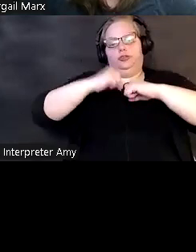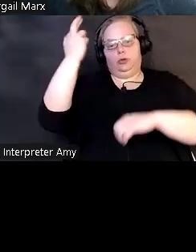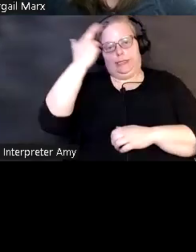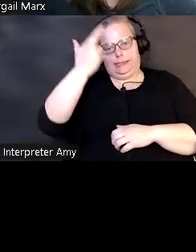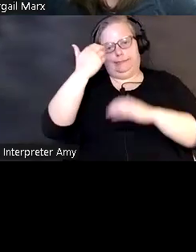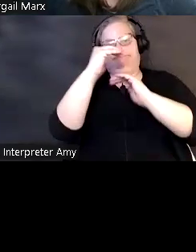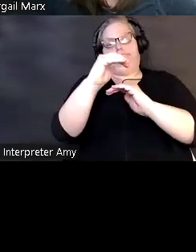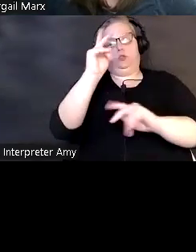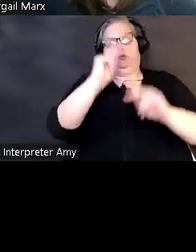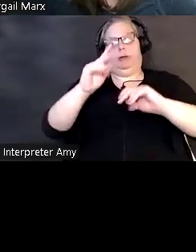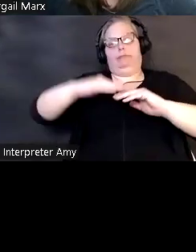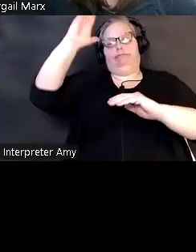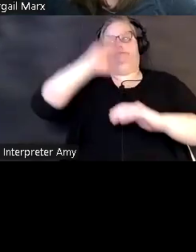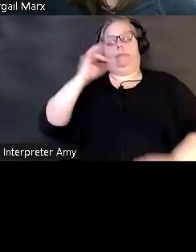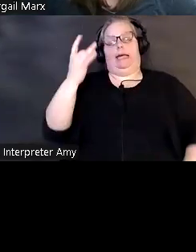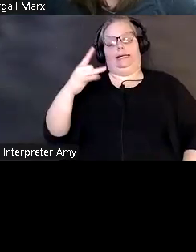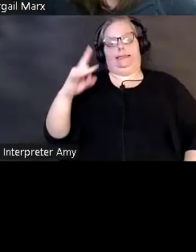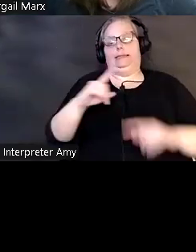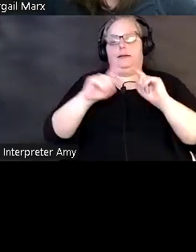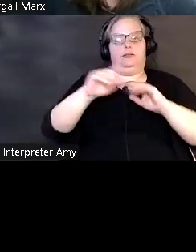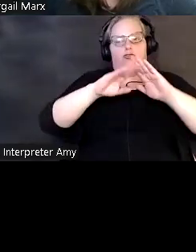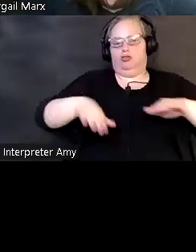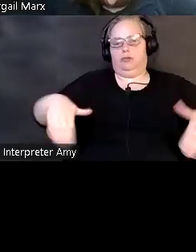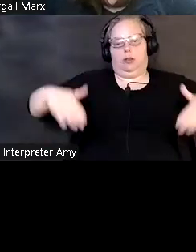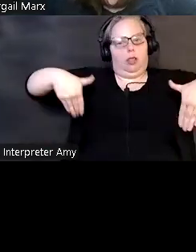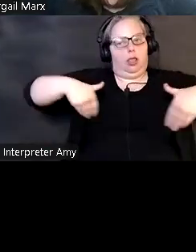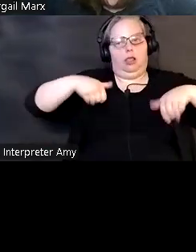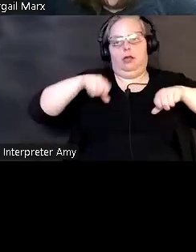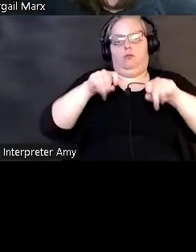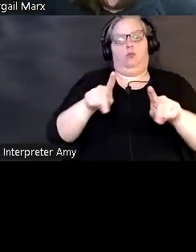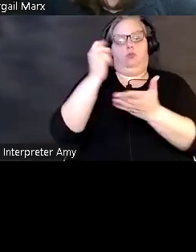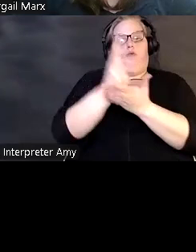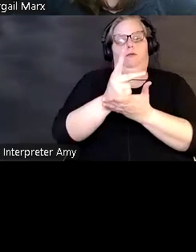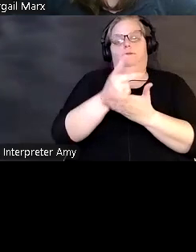I don't think yet children are allowed to use it. I think the goal would be eventually that anyone